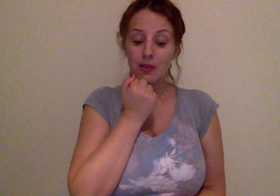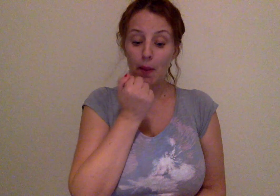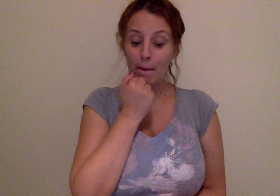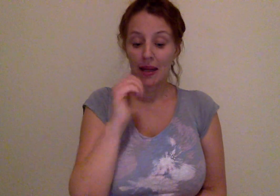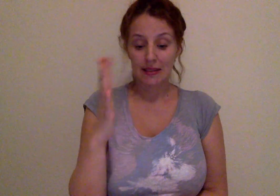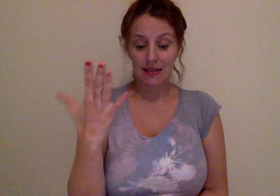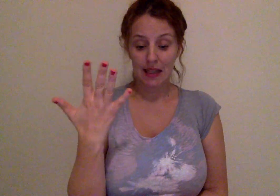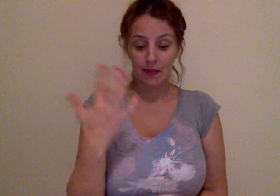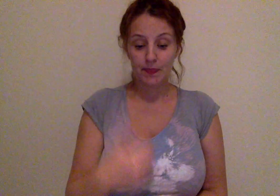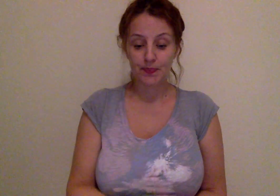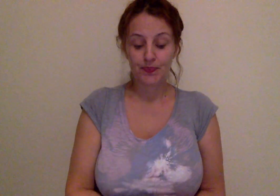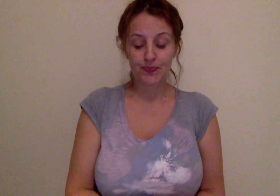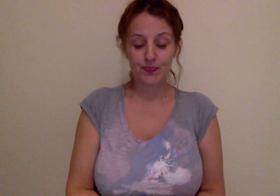Number 10